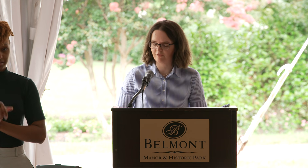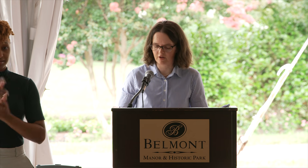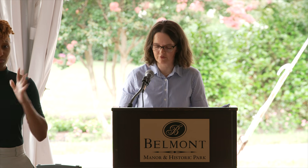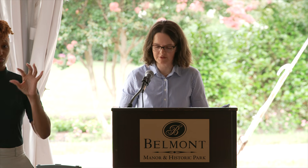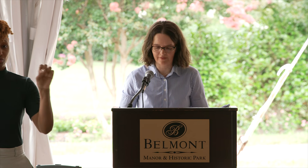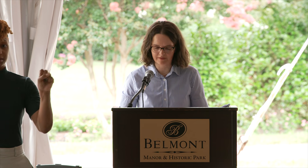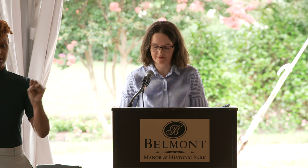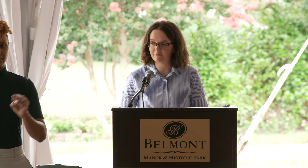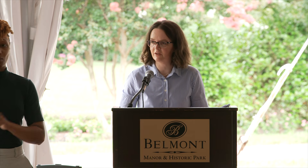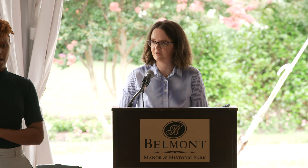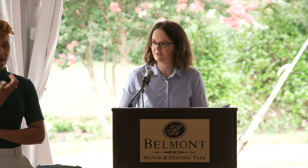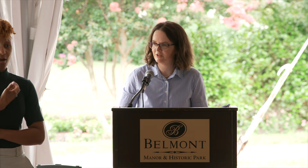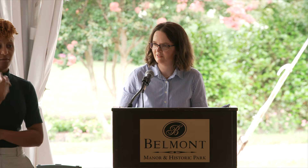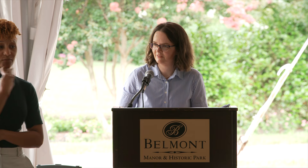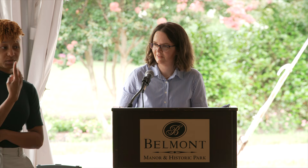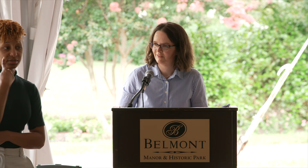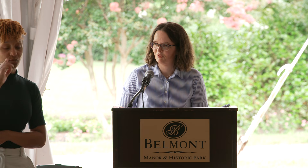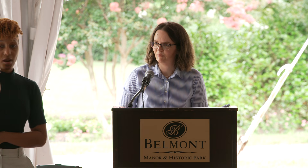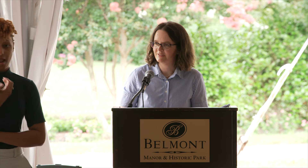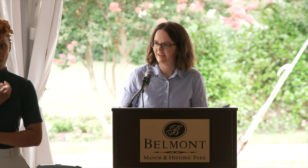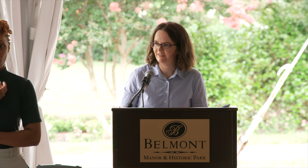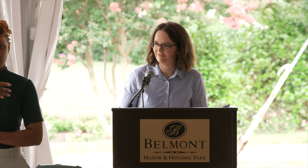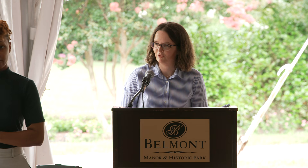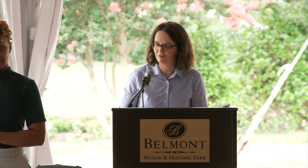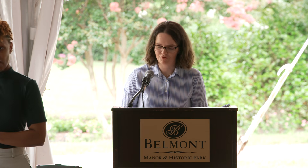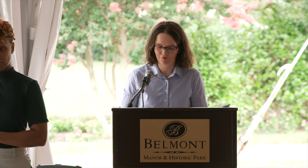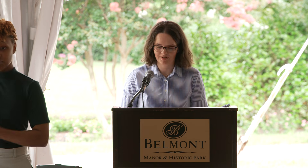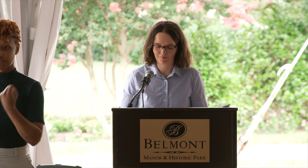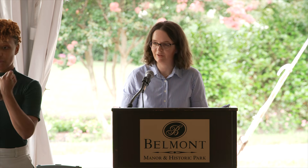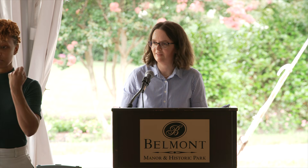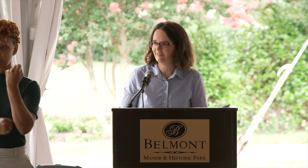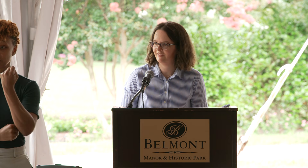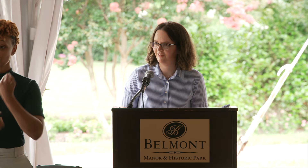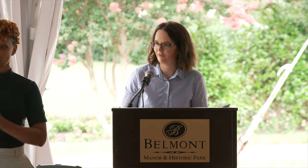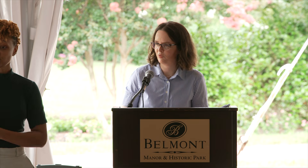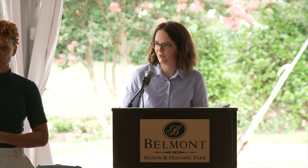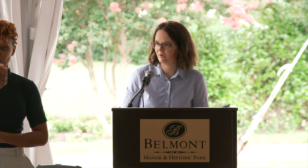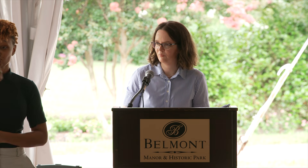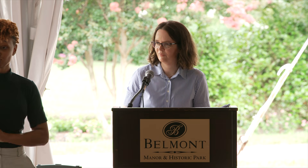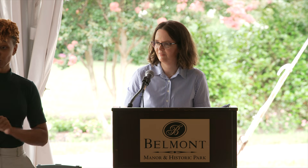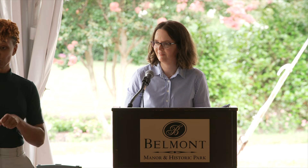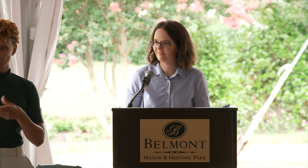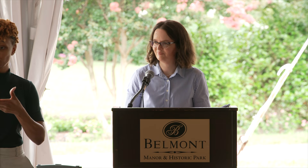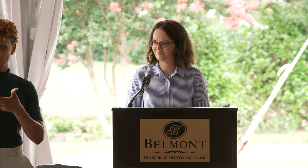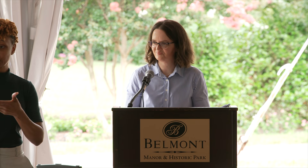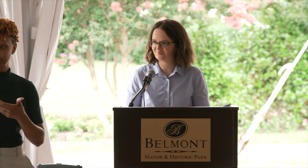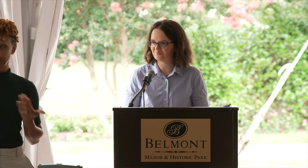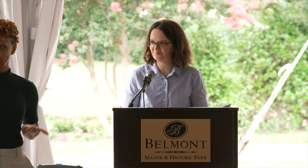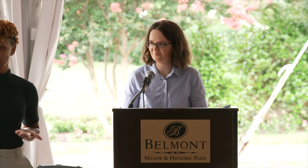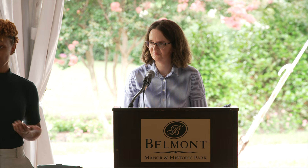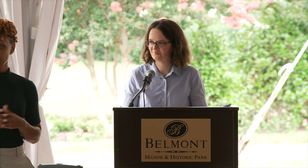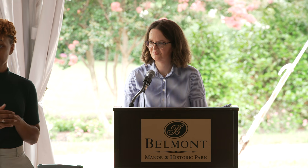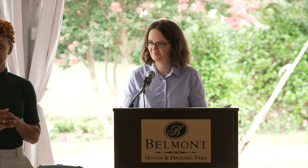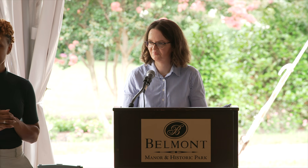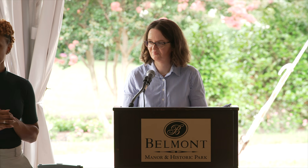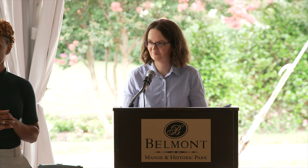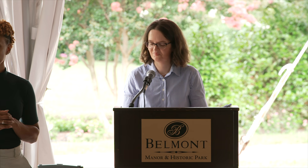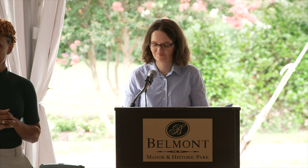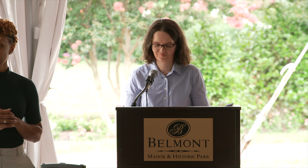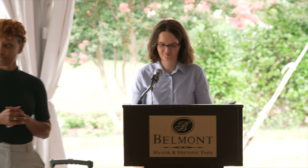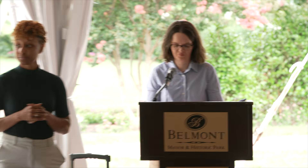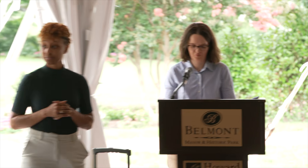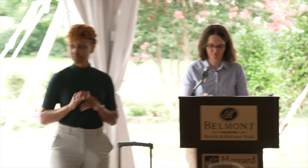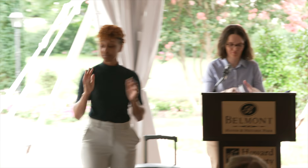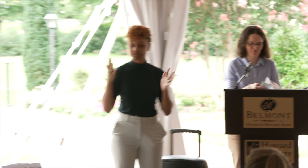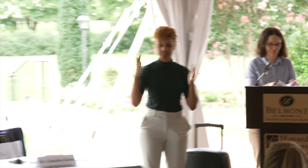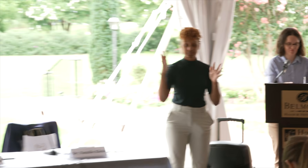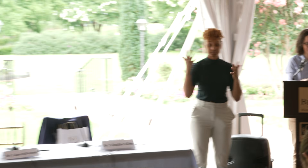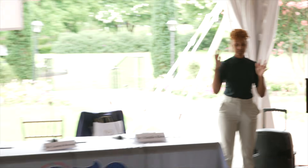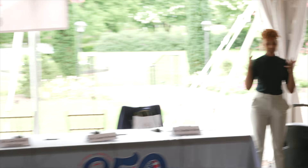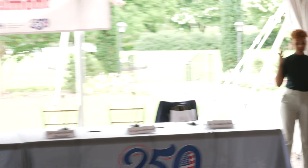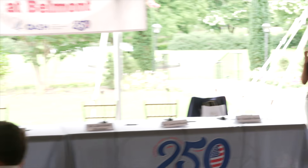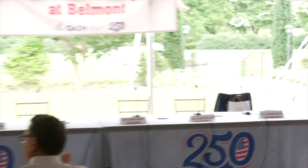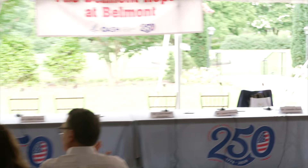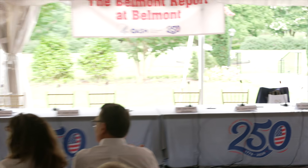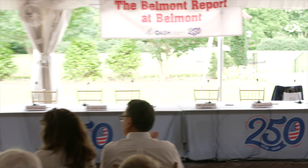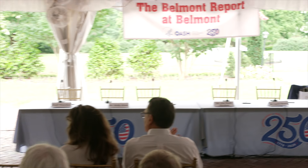Our Fathers Legacy Foundation. Ms. Head, if you could join me here at the podium.